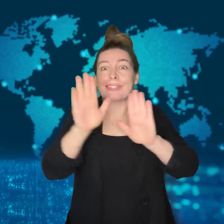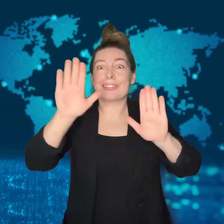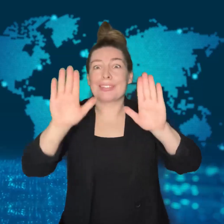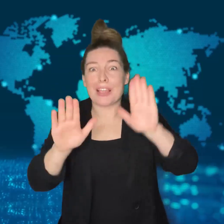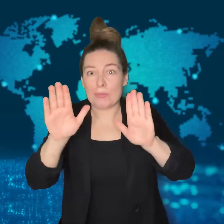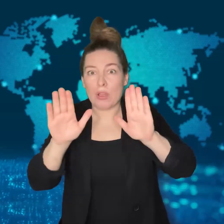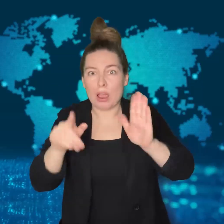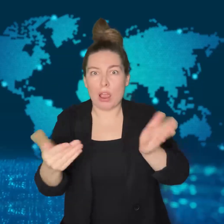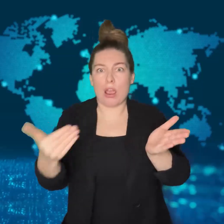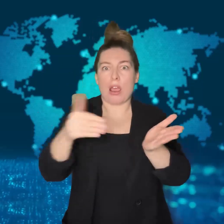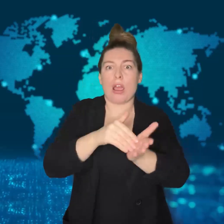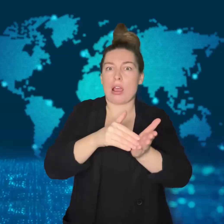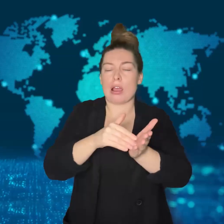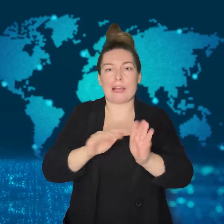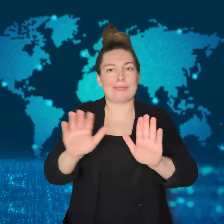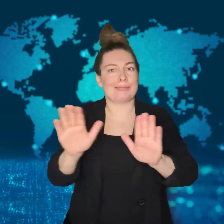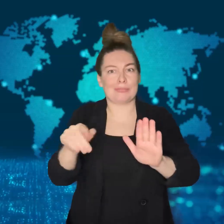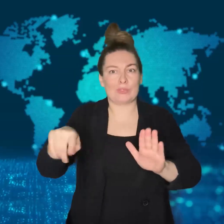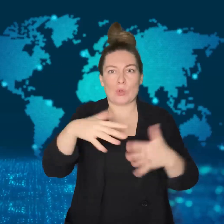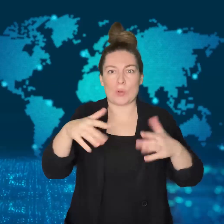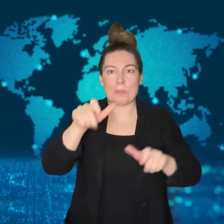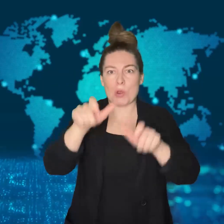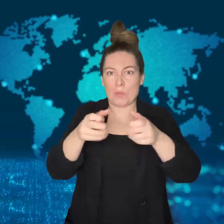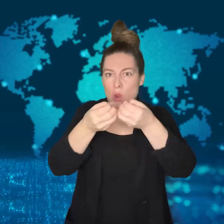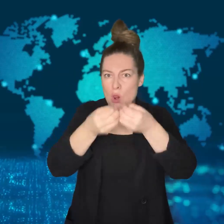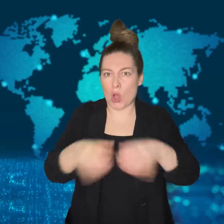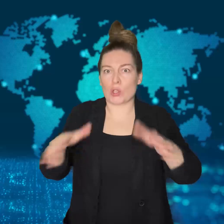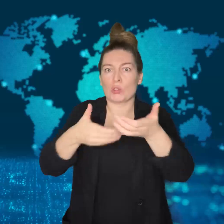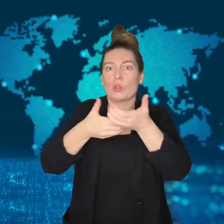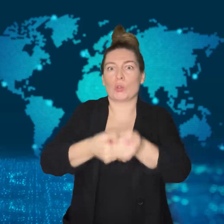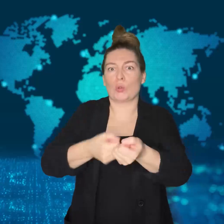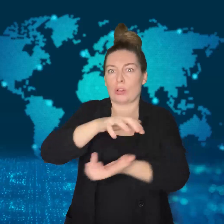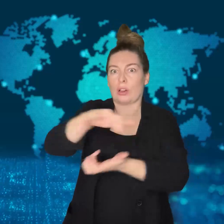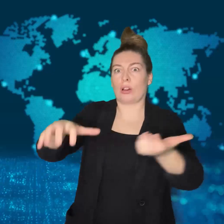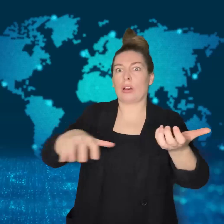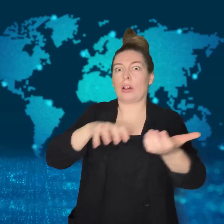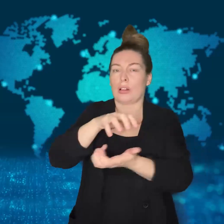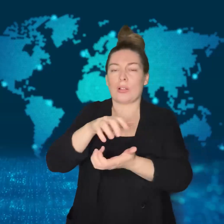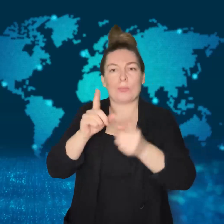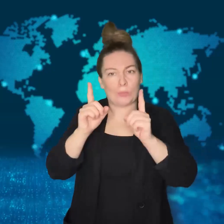restore public trust and confidence.